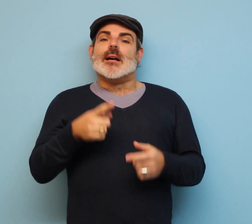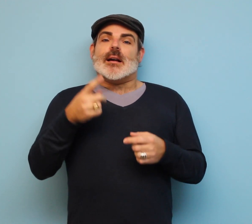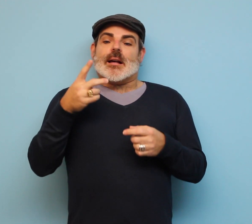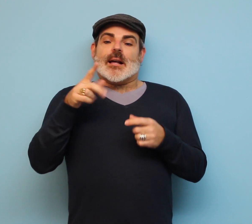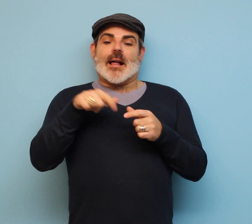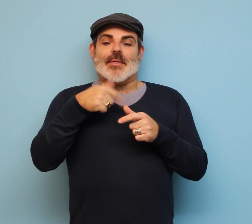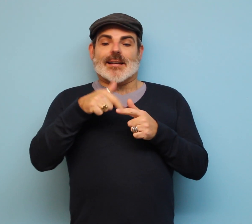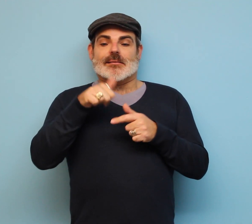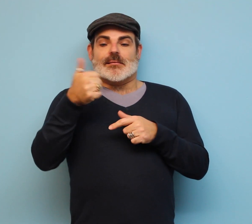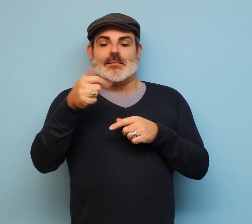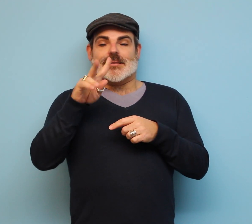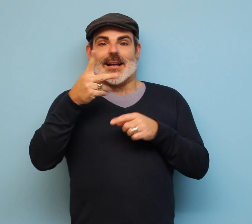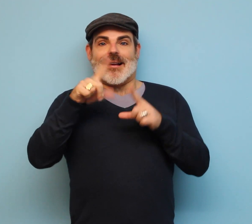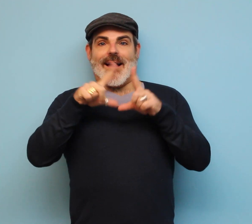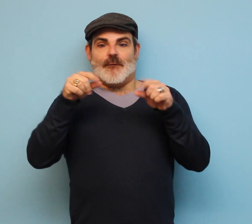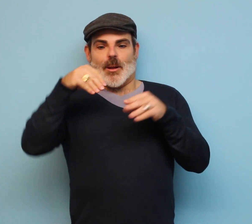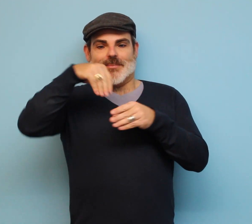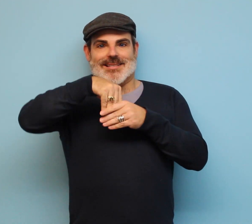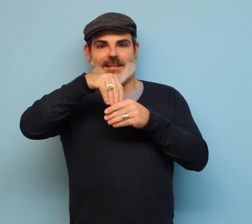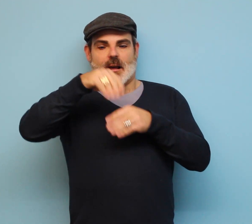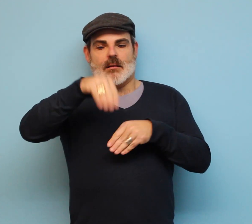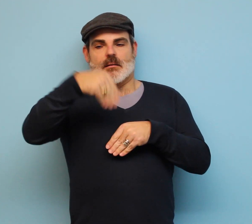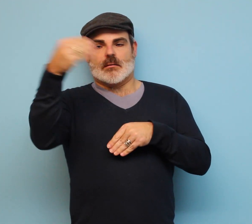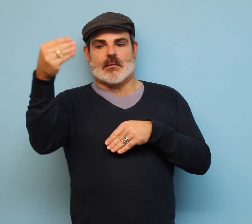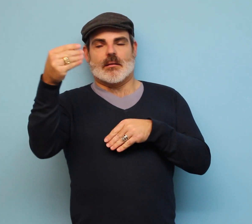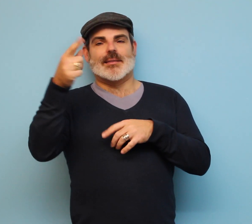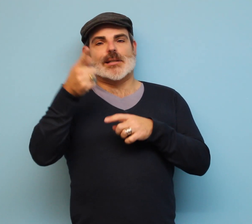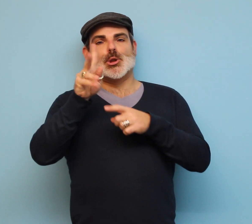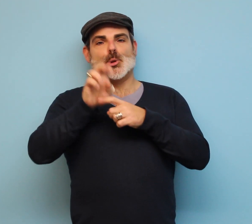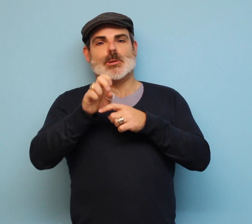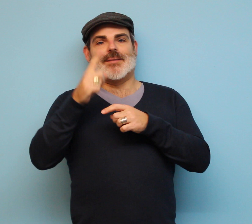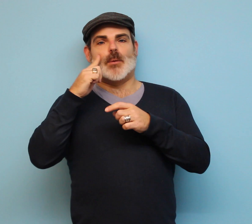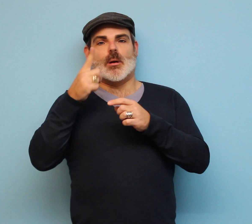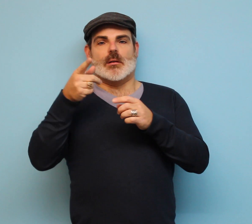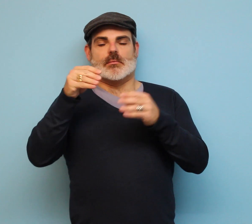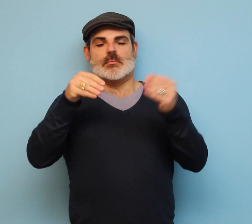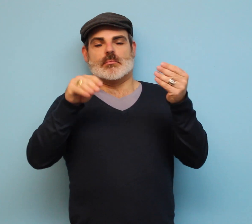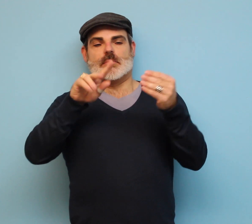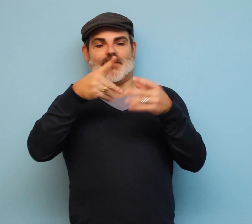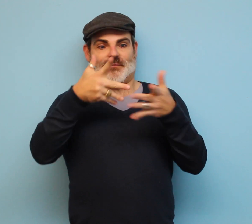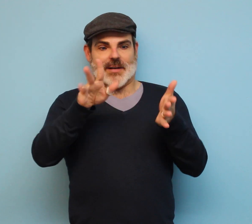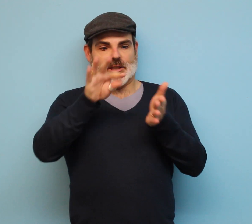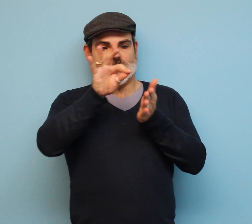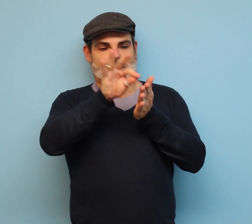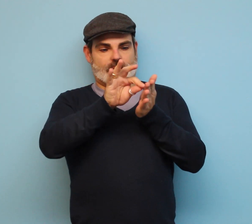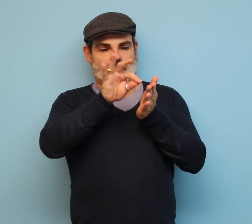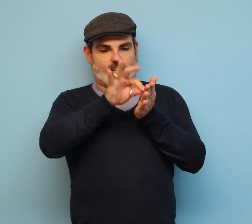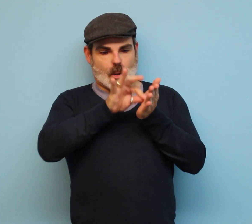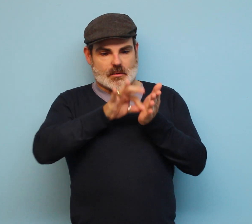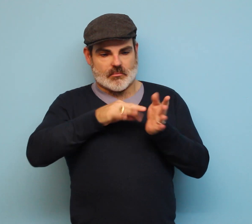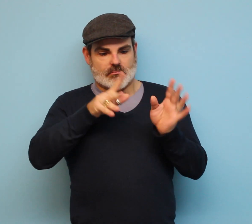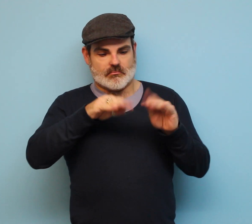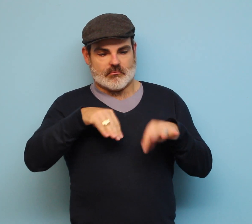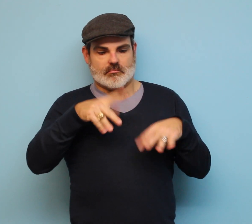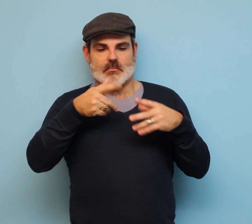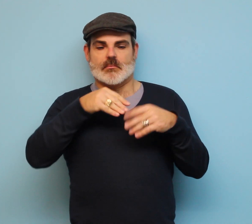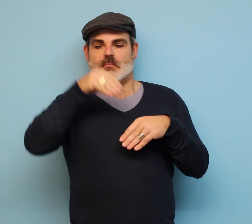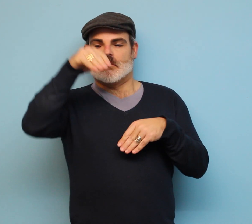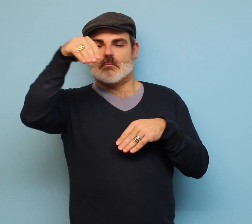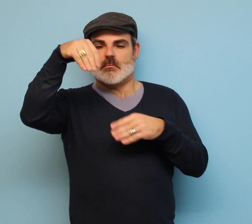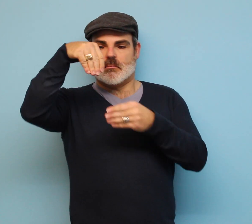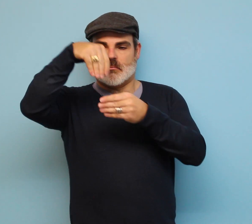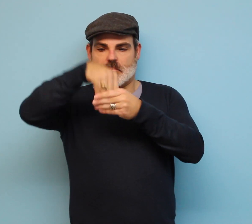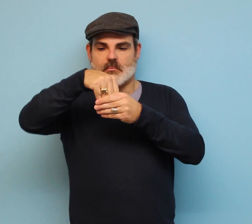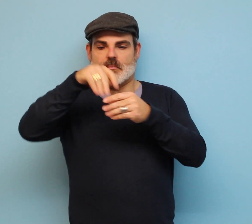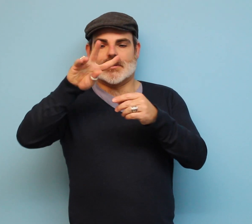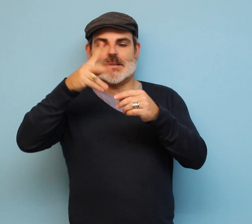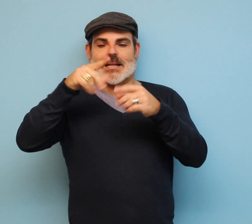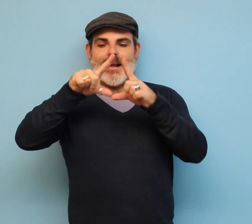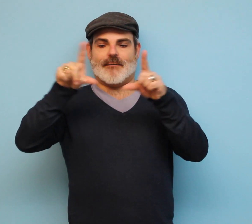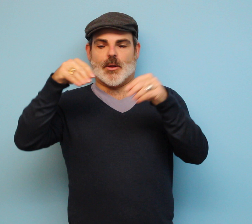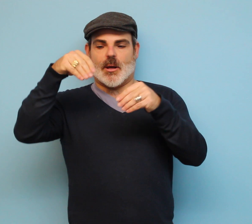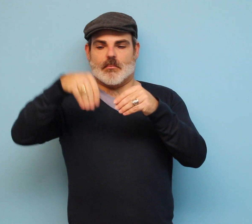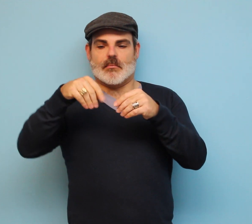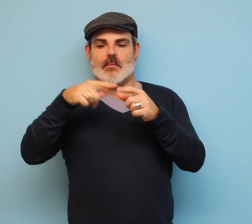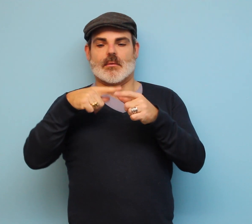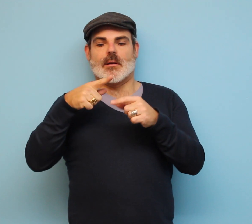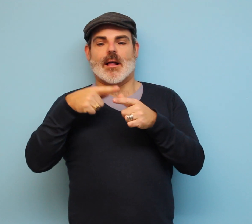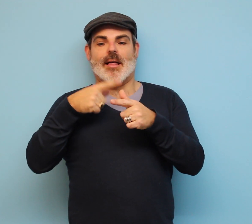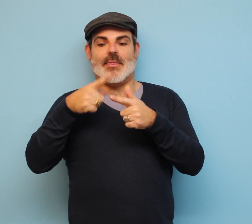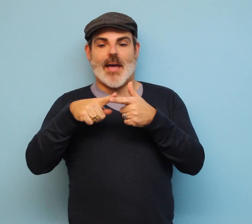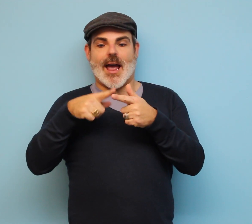You will find a second envelope inside the first. This is used to protect your completed ballot.